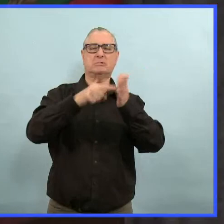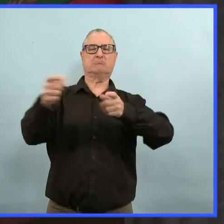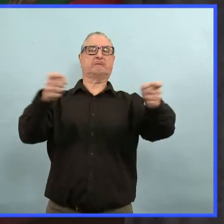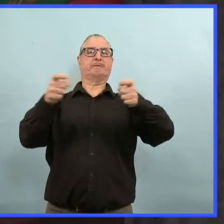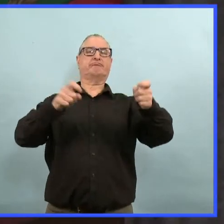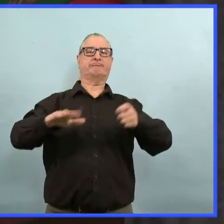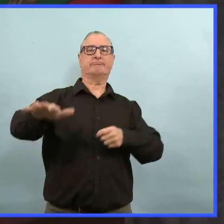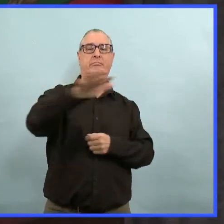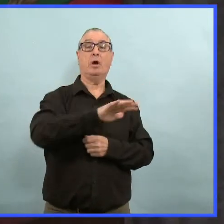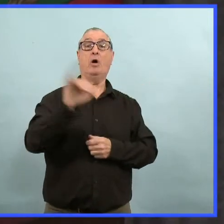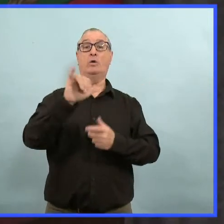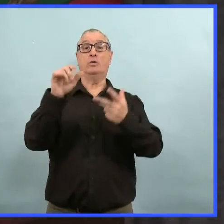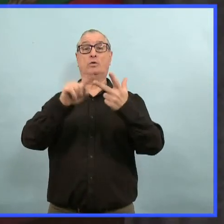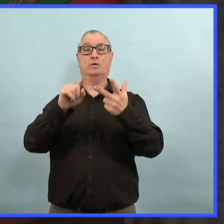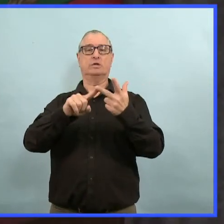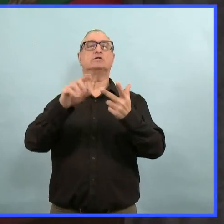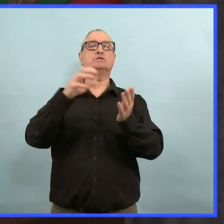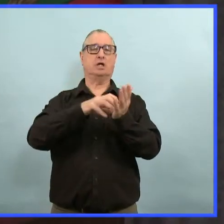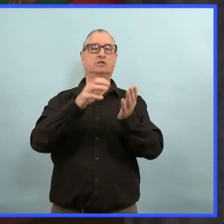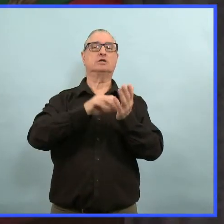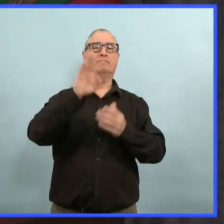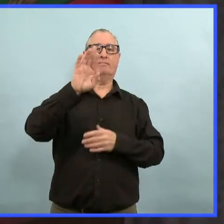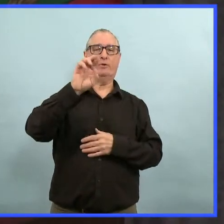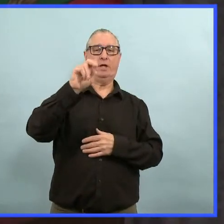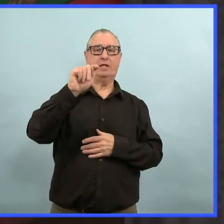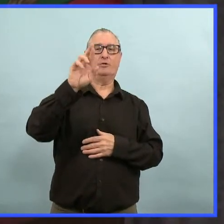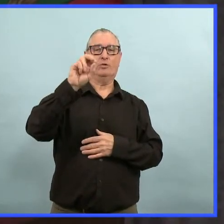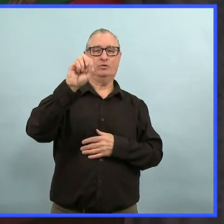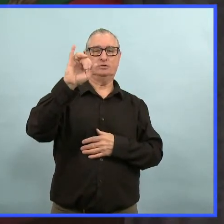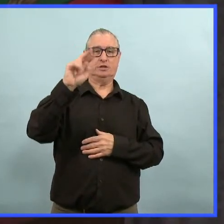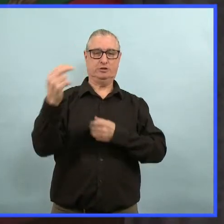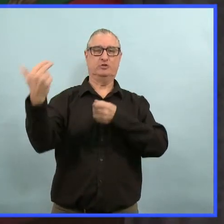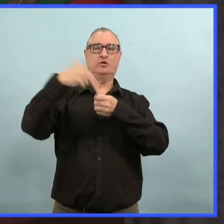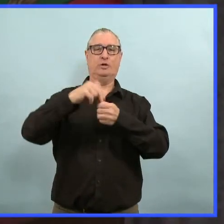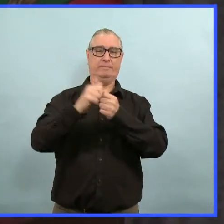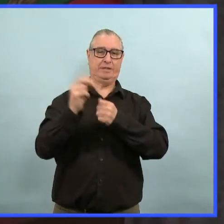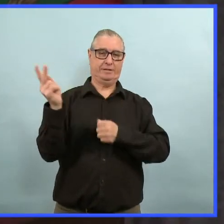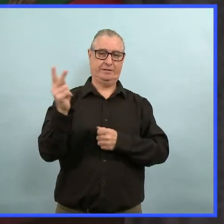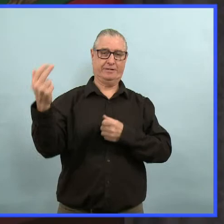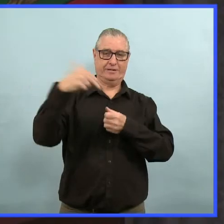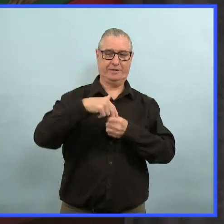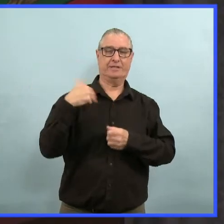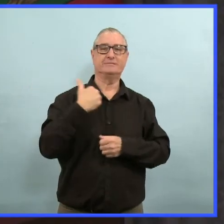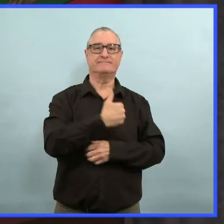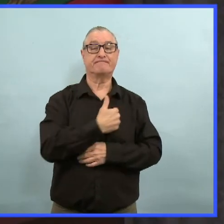our government is continually consulting with public health and other health officials